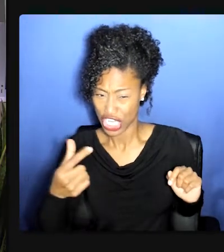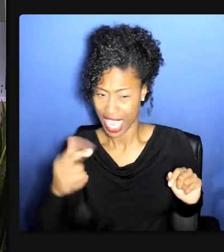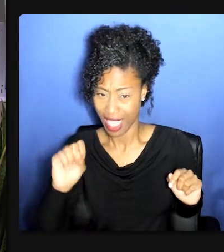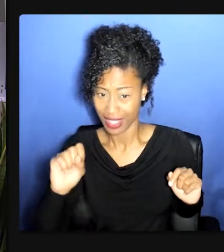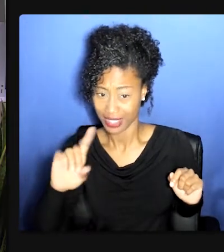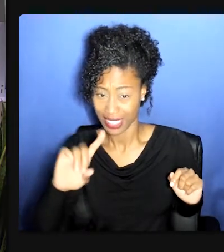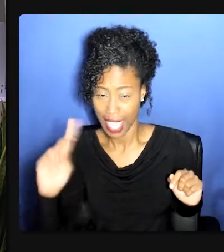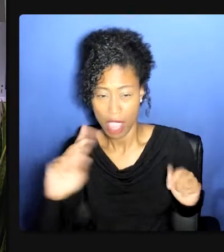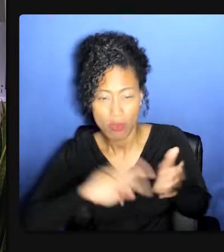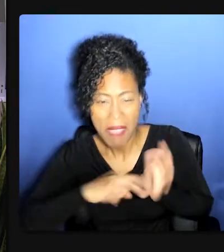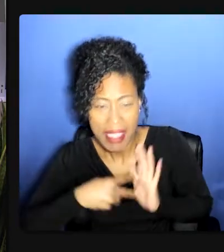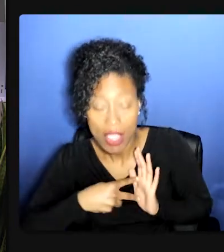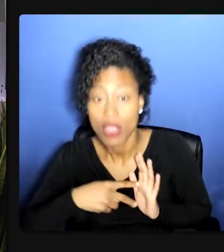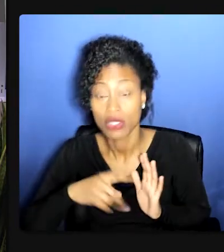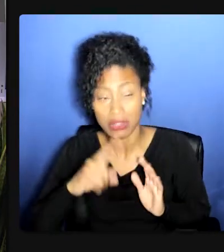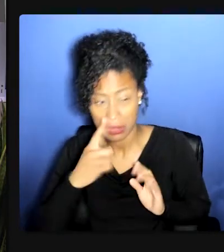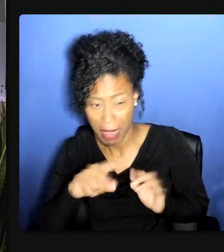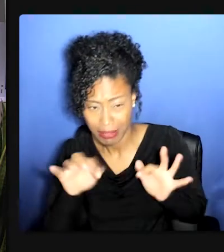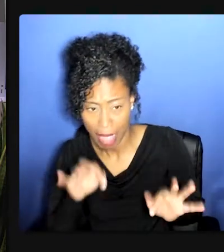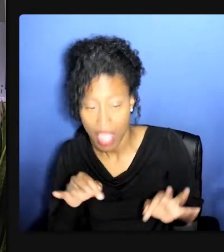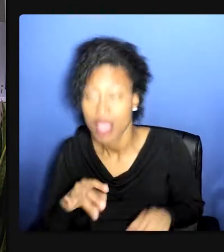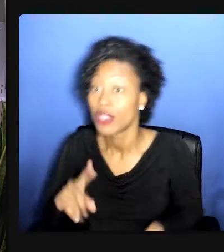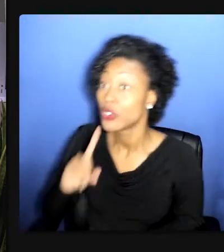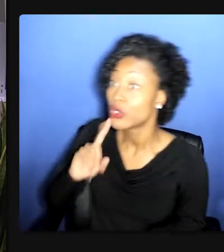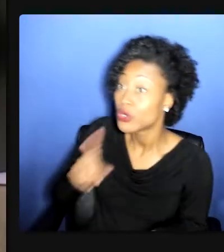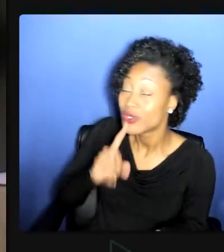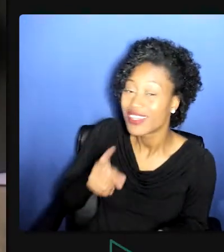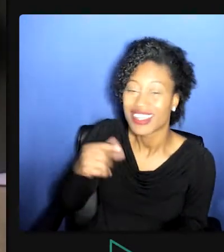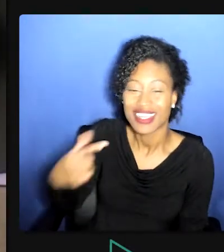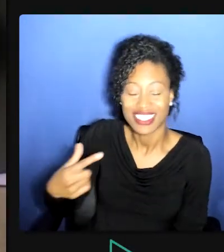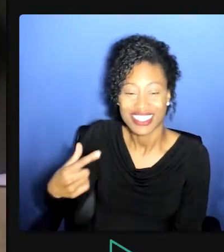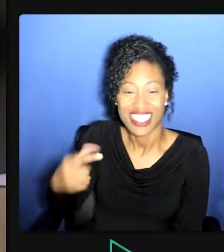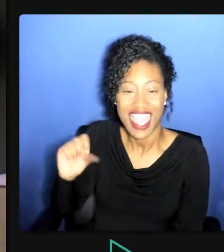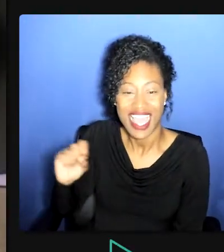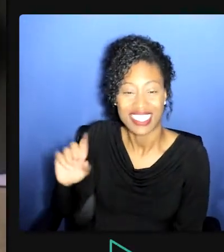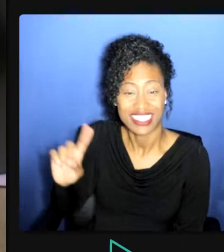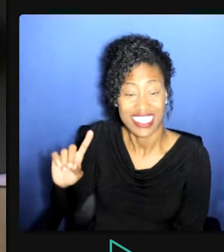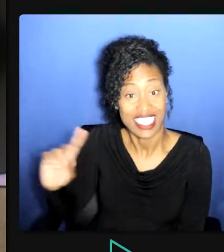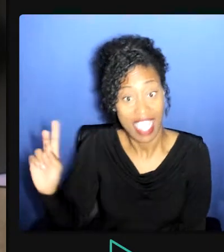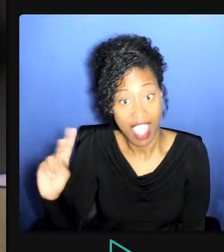Can you explain that? -Of course. The GSDK (Game Server SDK)